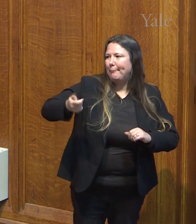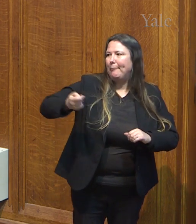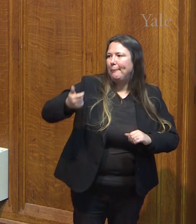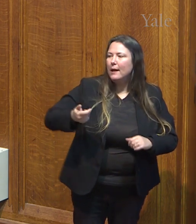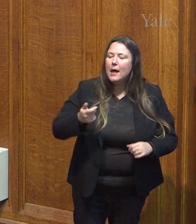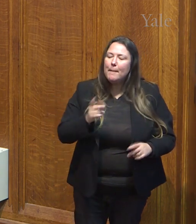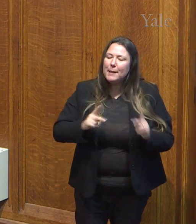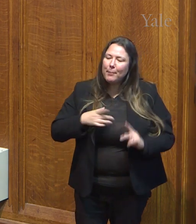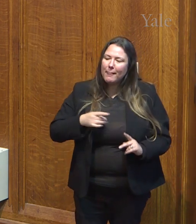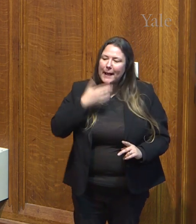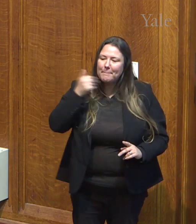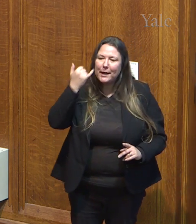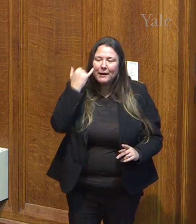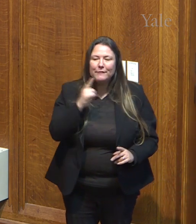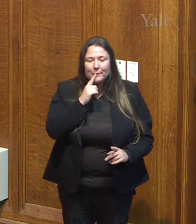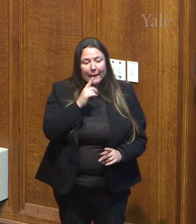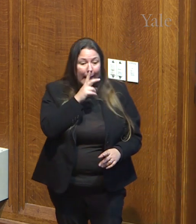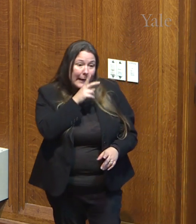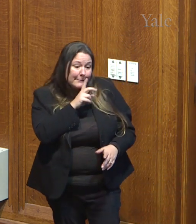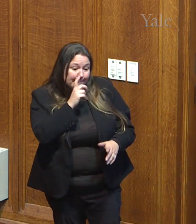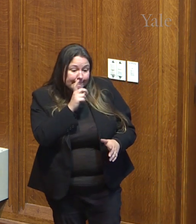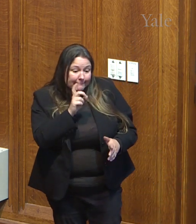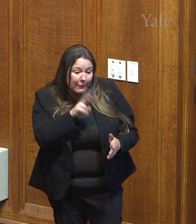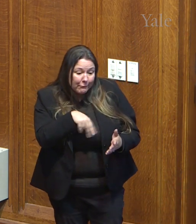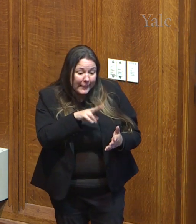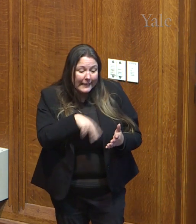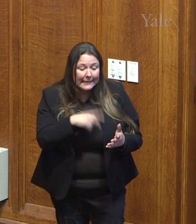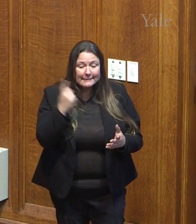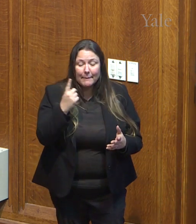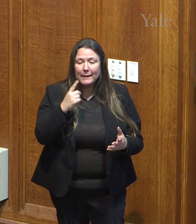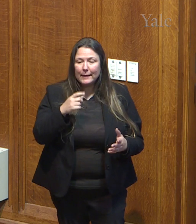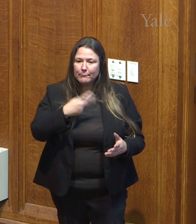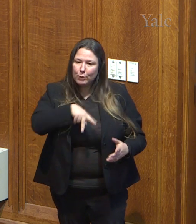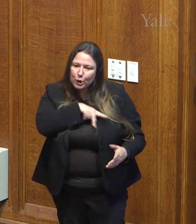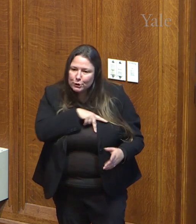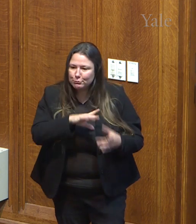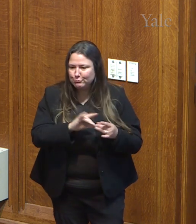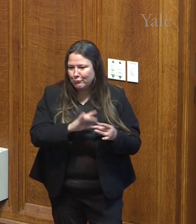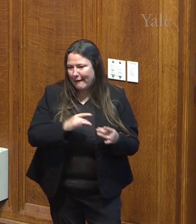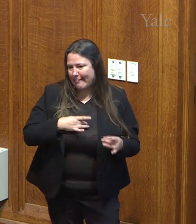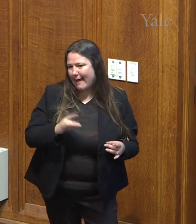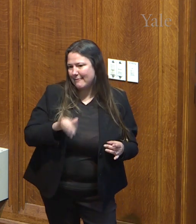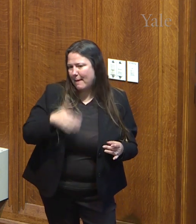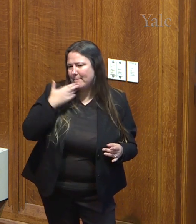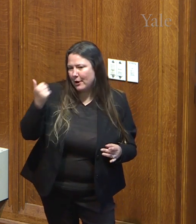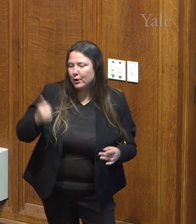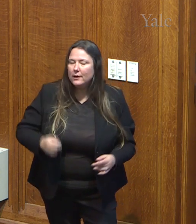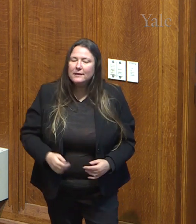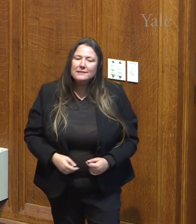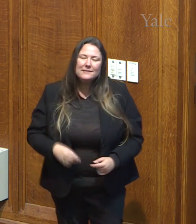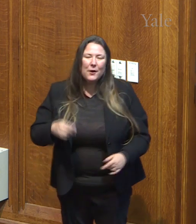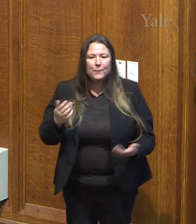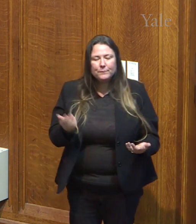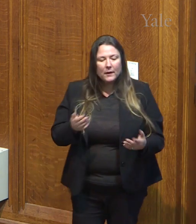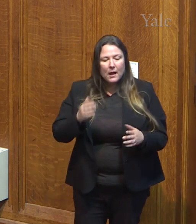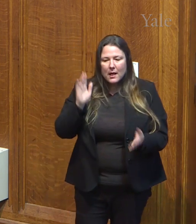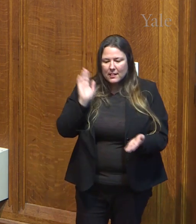It is a wonderful book, but I'm afraid that because that material was omitted, it's attracted less attention from linguists and cognitive scientists